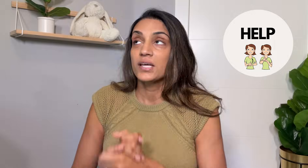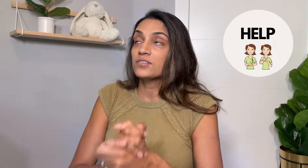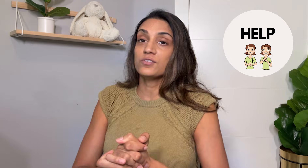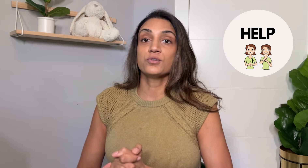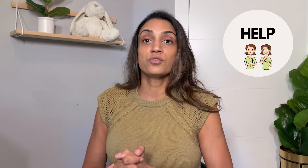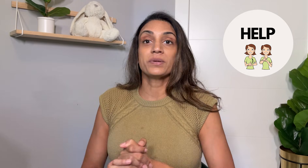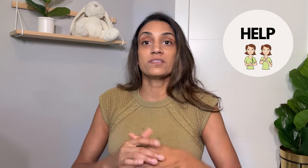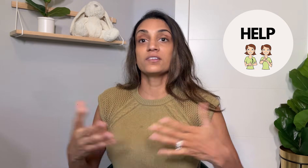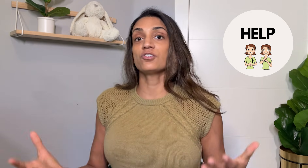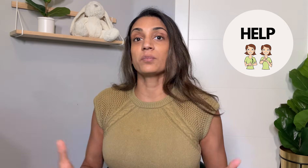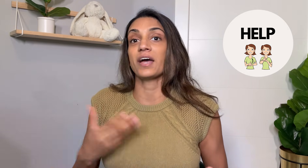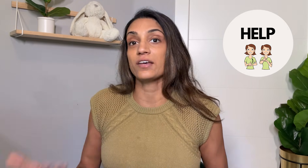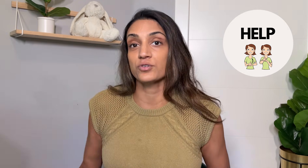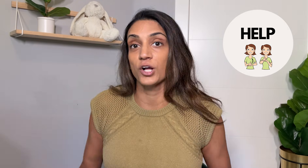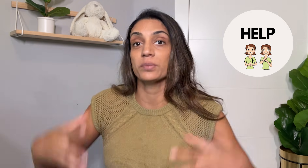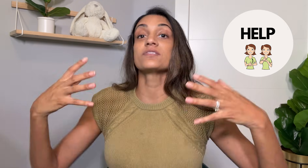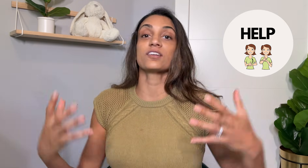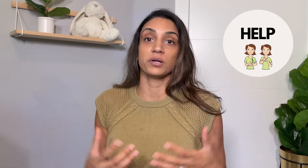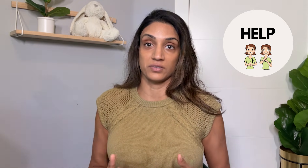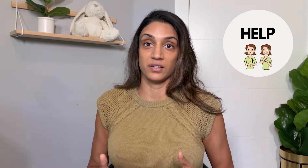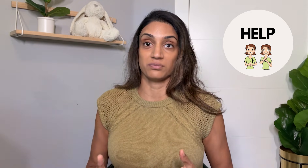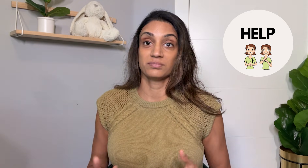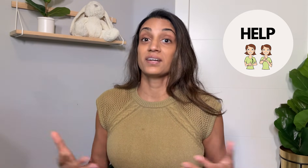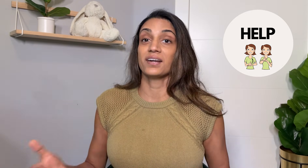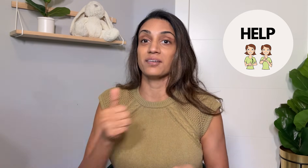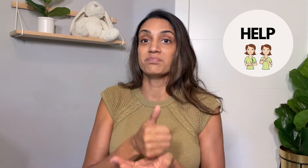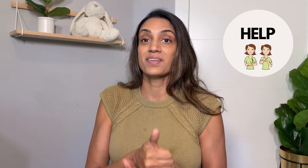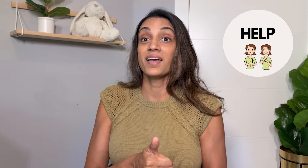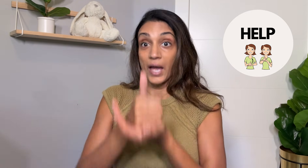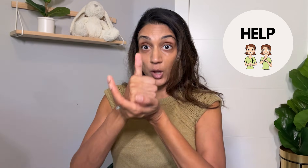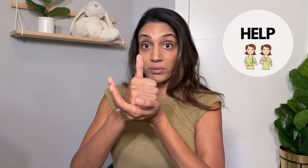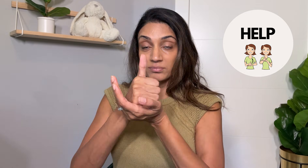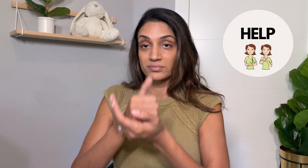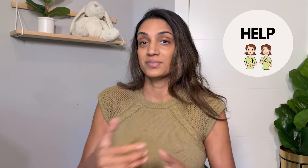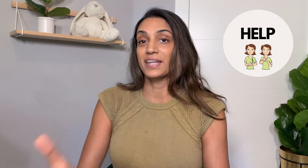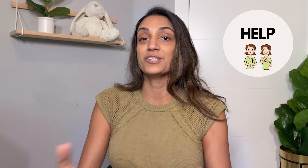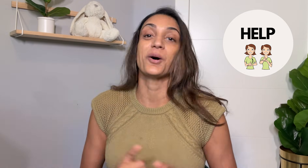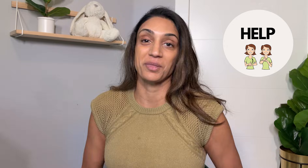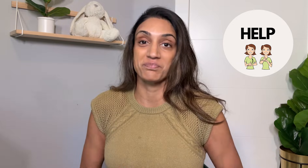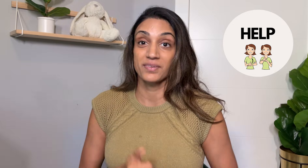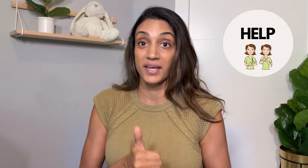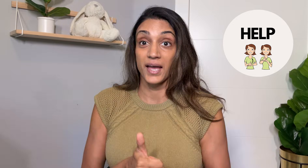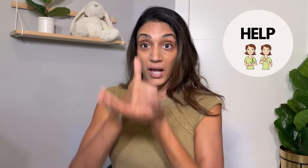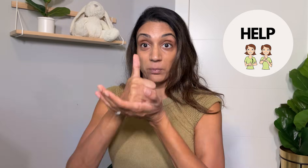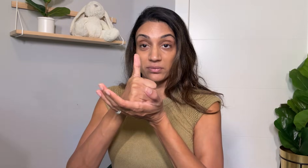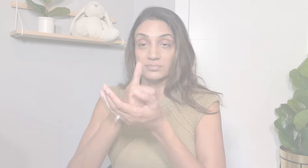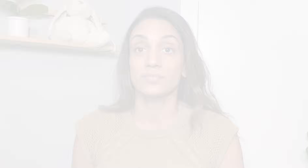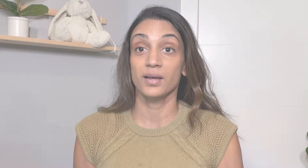This is useful because it teaches them to ask for help instead of melting down. Again, help. And then you help them. Help.